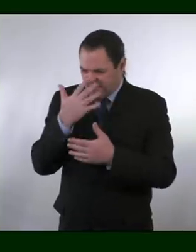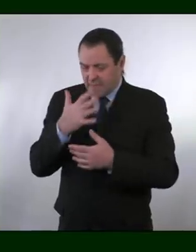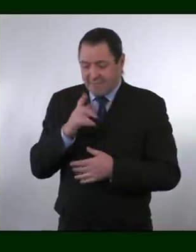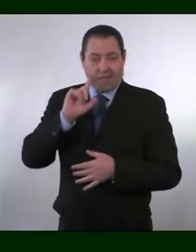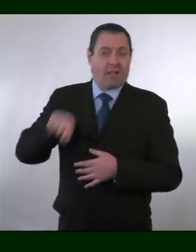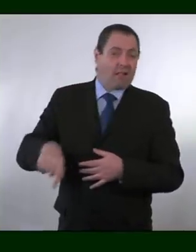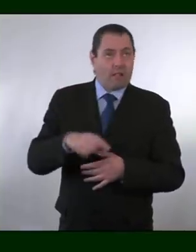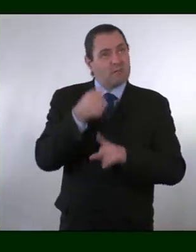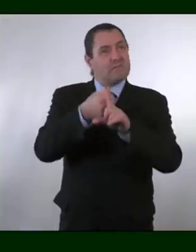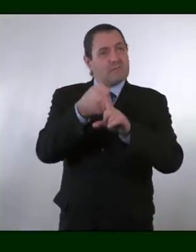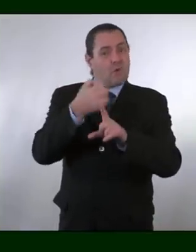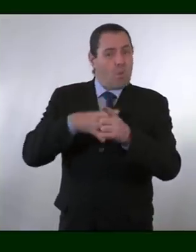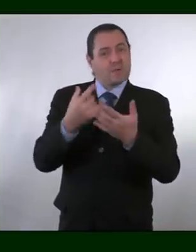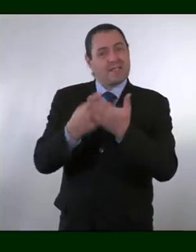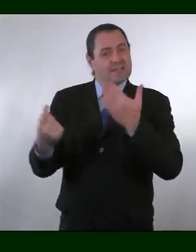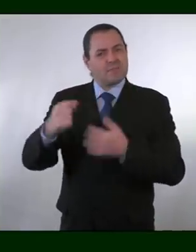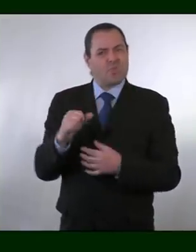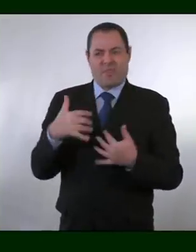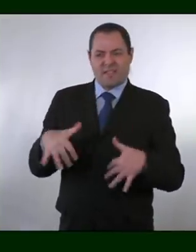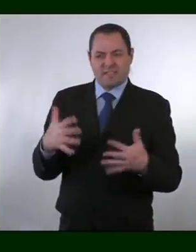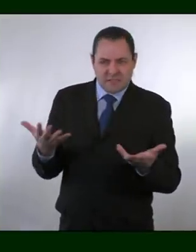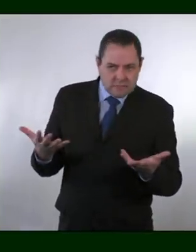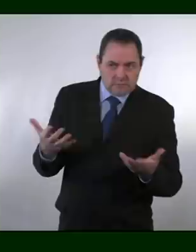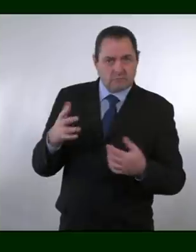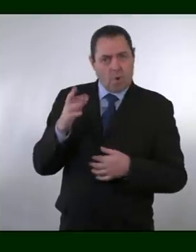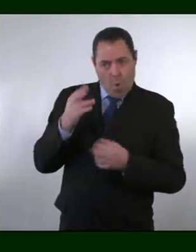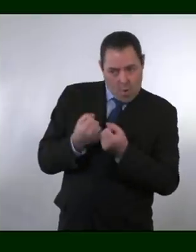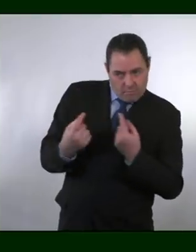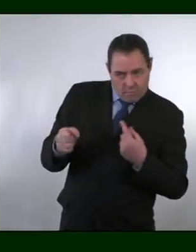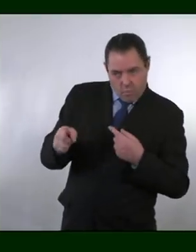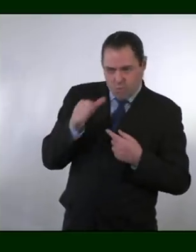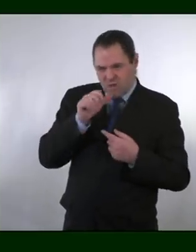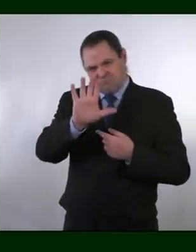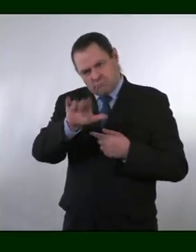an objective that I hope the Leader of the Opposition will repudiate. Will he say so now—that